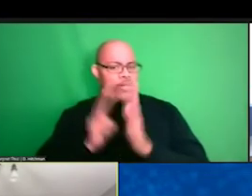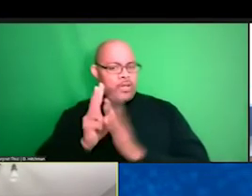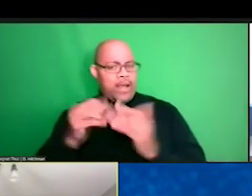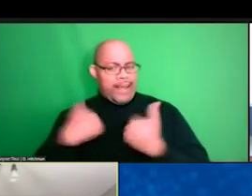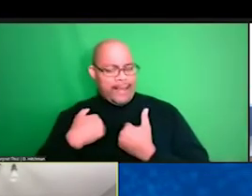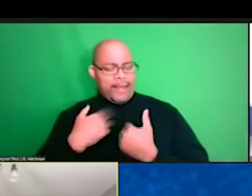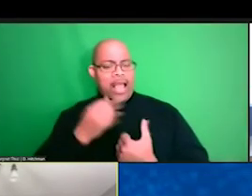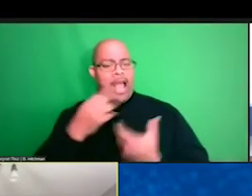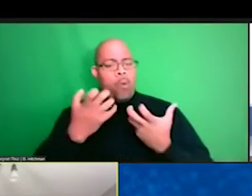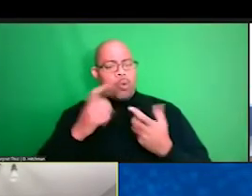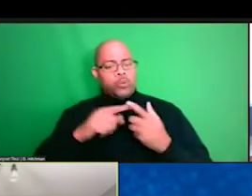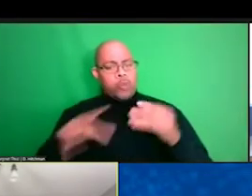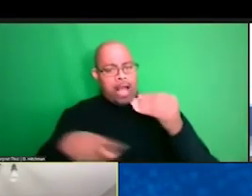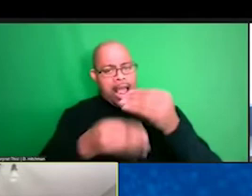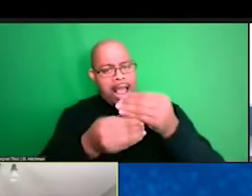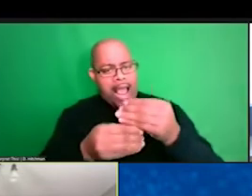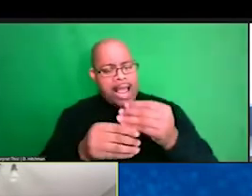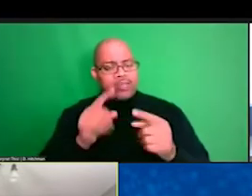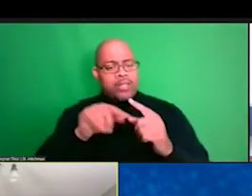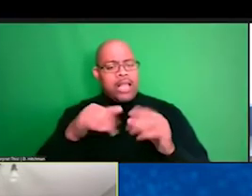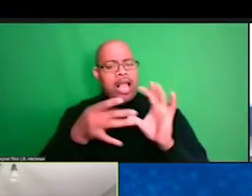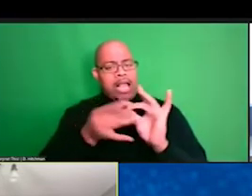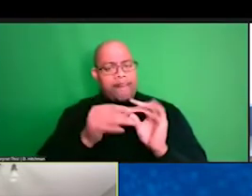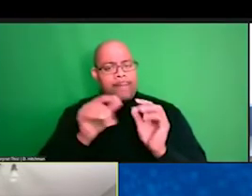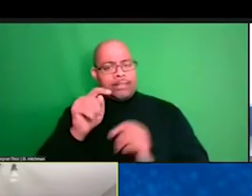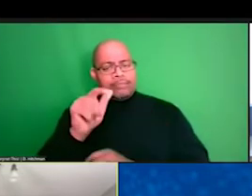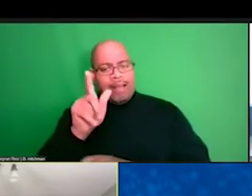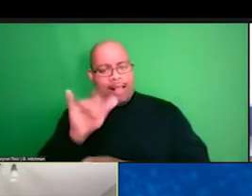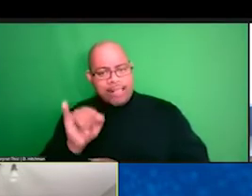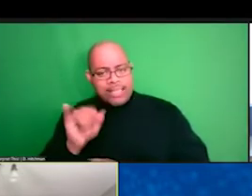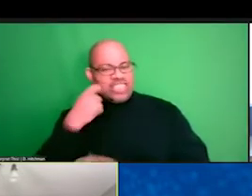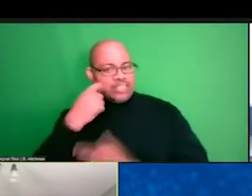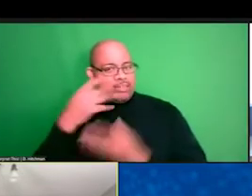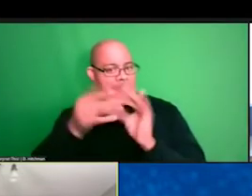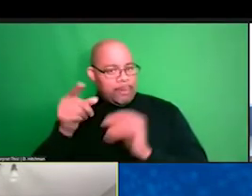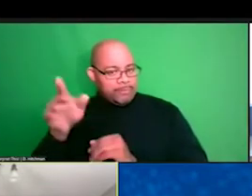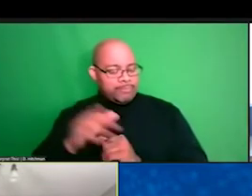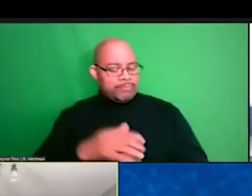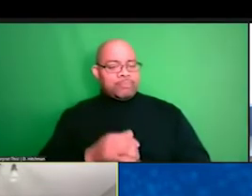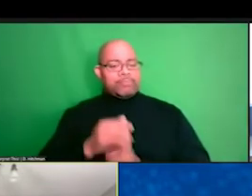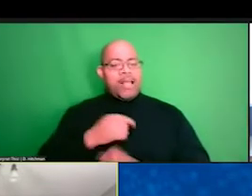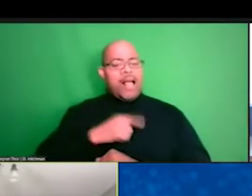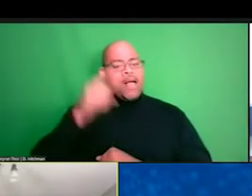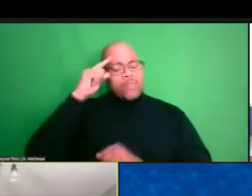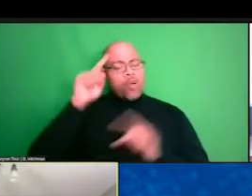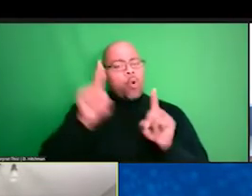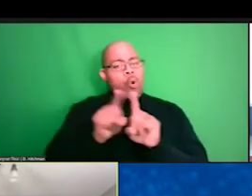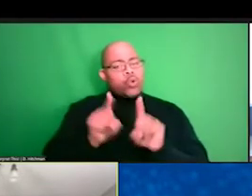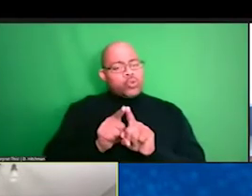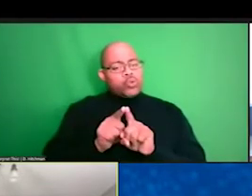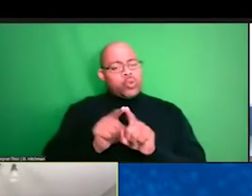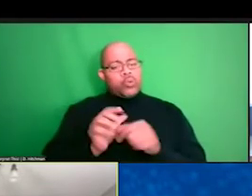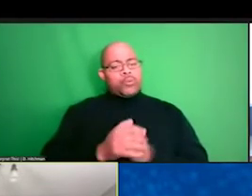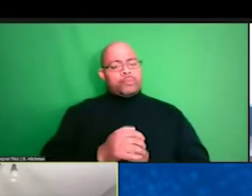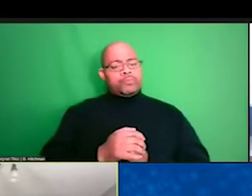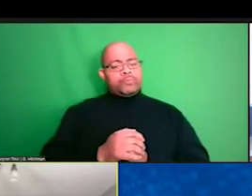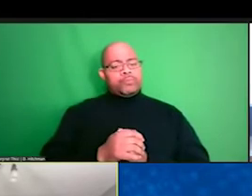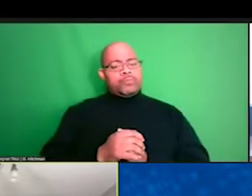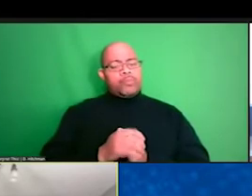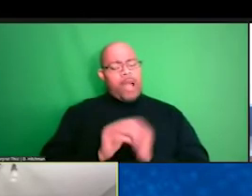like to add to the comment that Tali just made. I think there's also a maturity kind